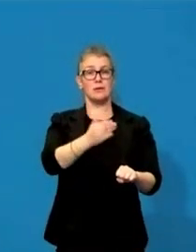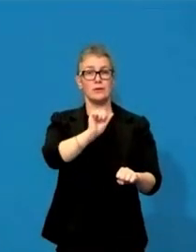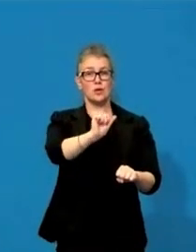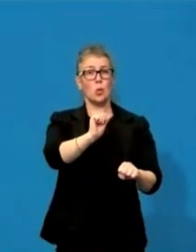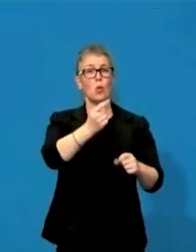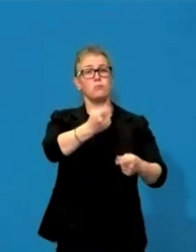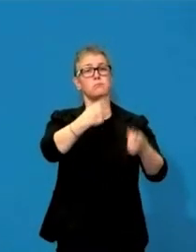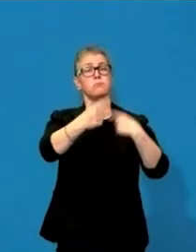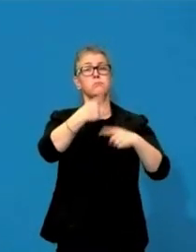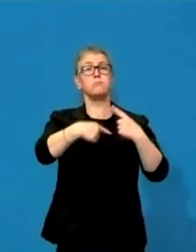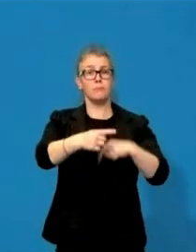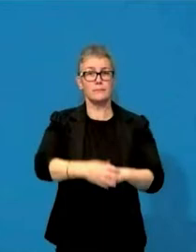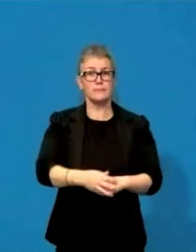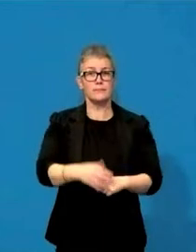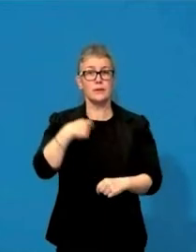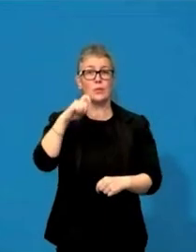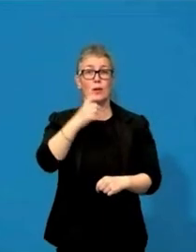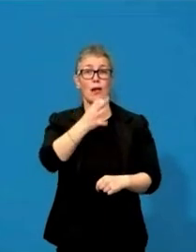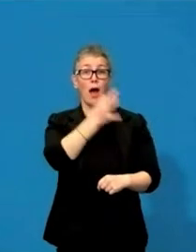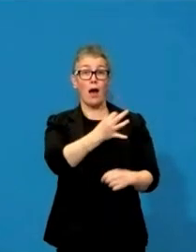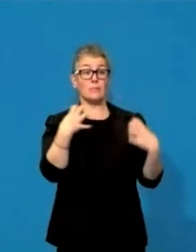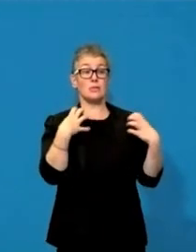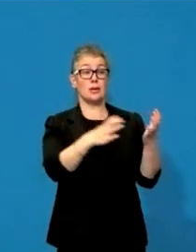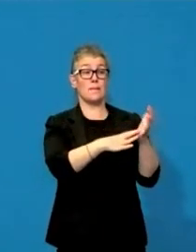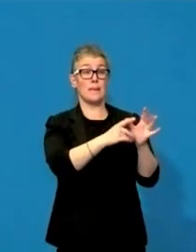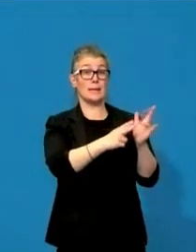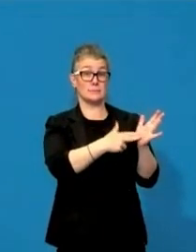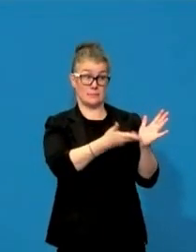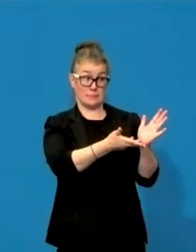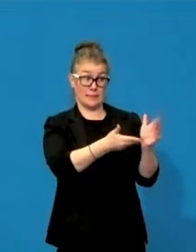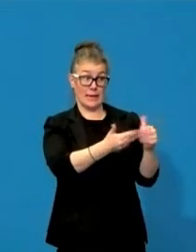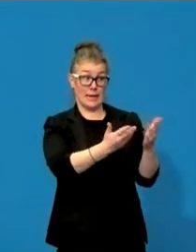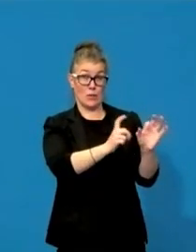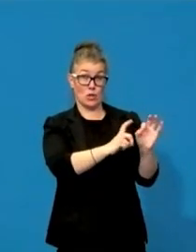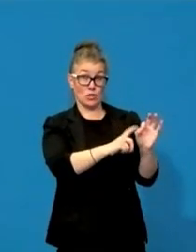I will ask Commissioner Mason first if she has any questions she would like to put to